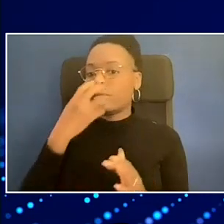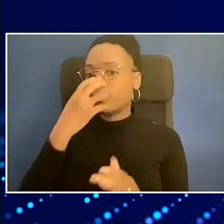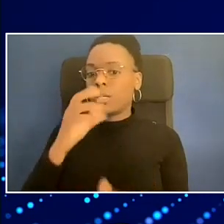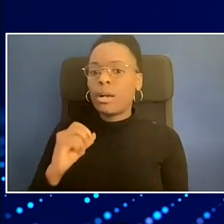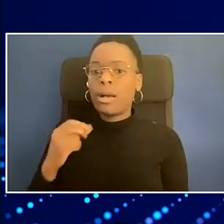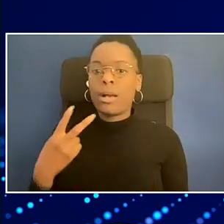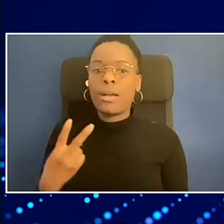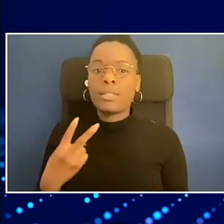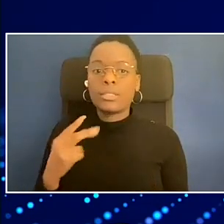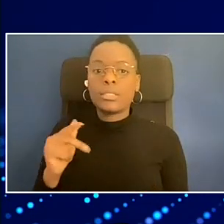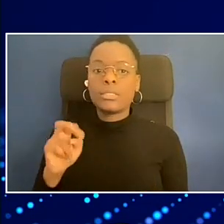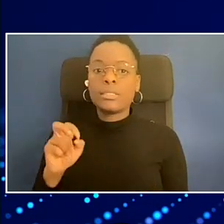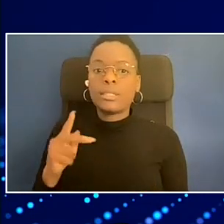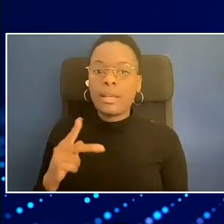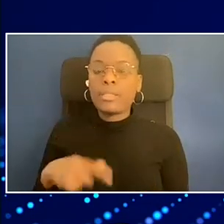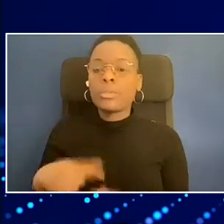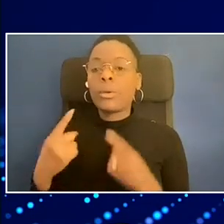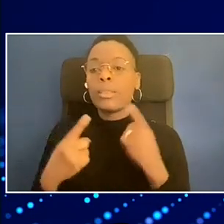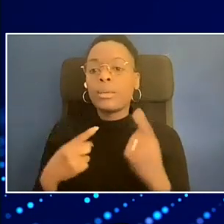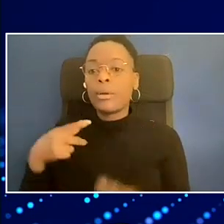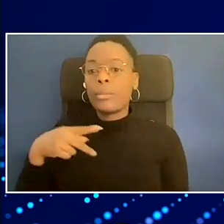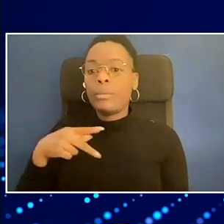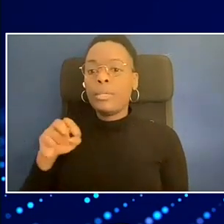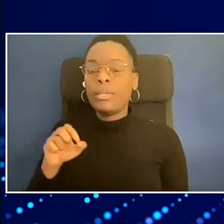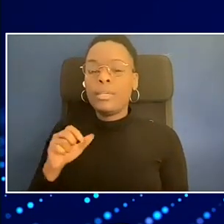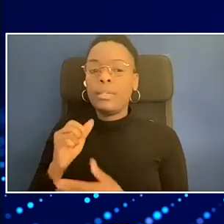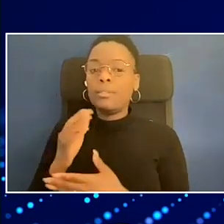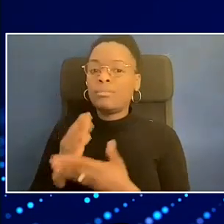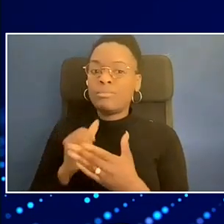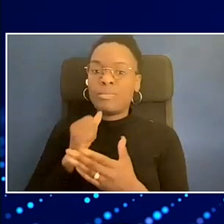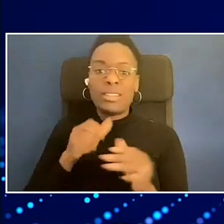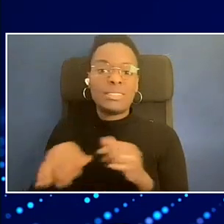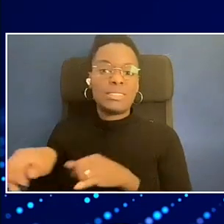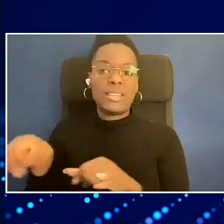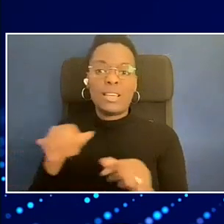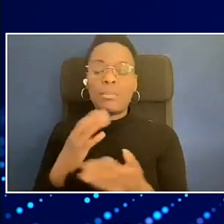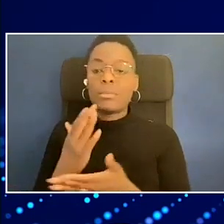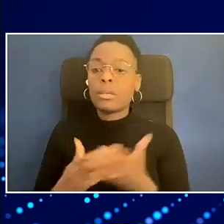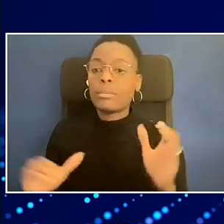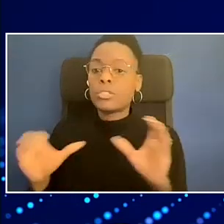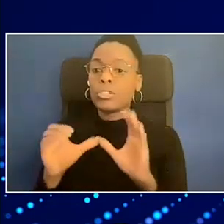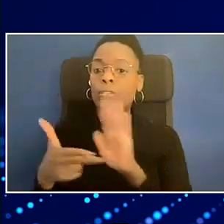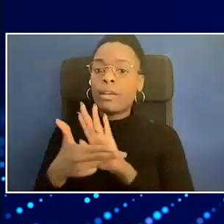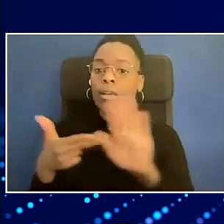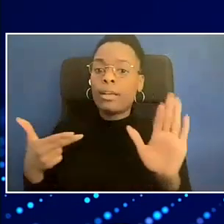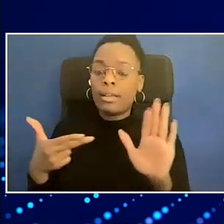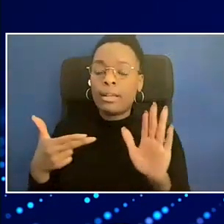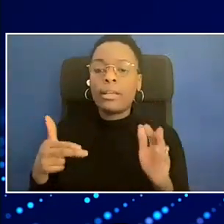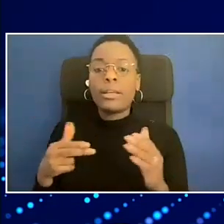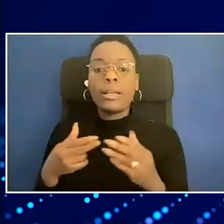across the board. Some are certified and effective and some are not. As for the current regulations, they were